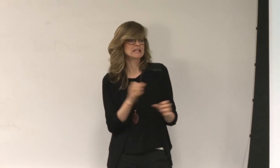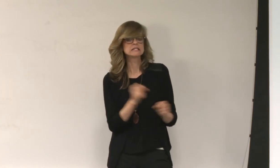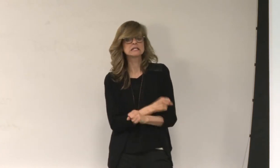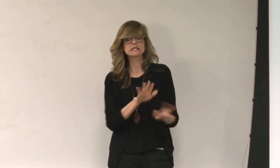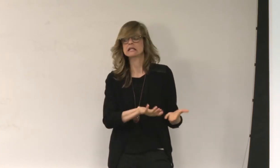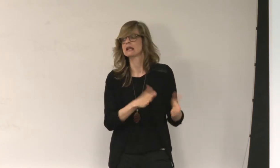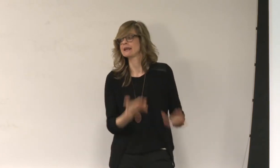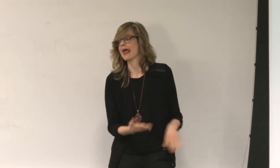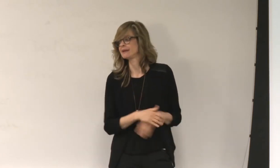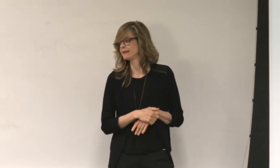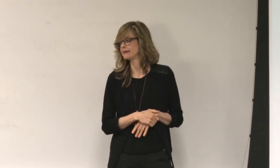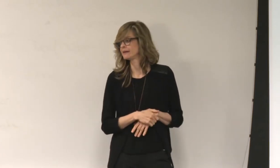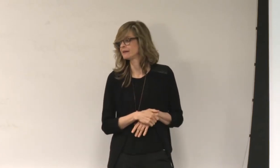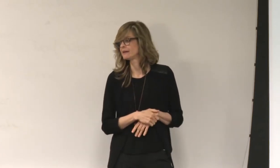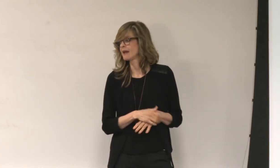STATISTICS IS A DEAD FIELD."